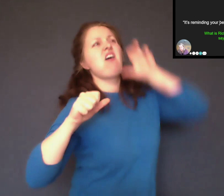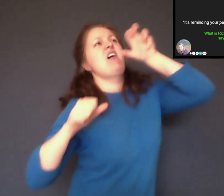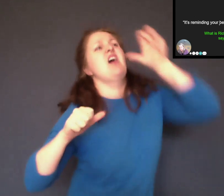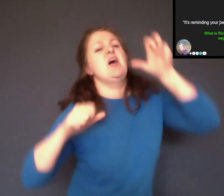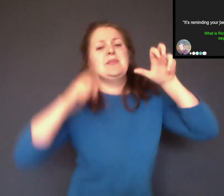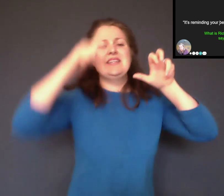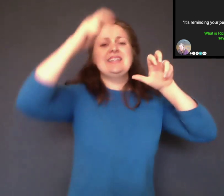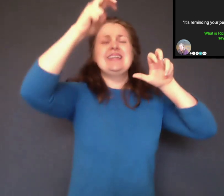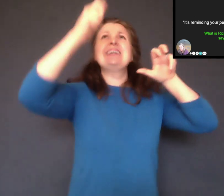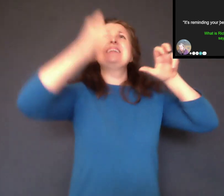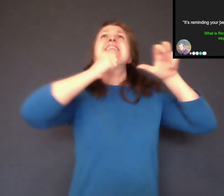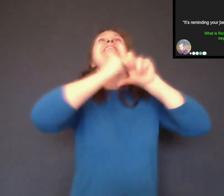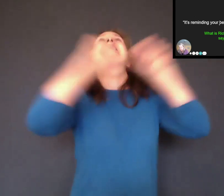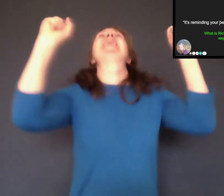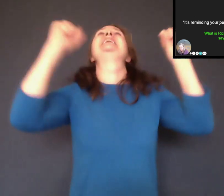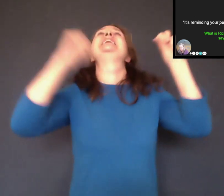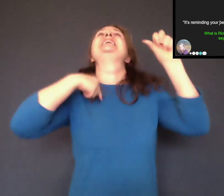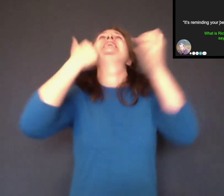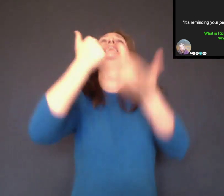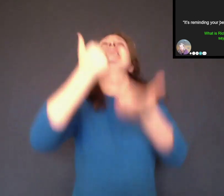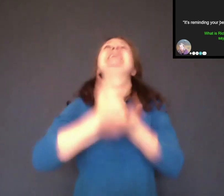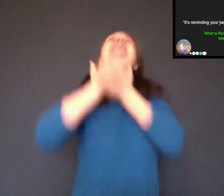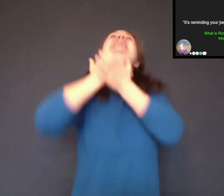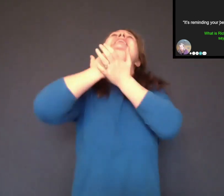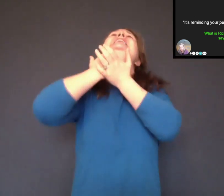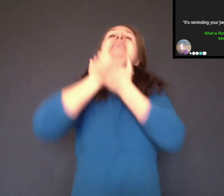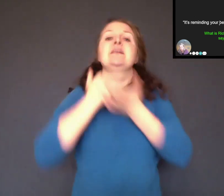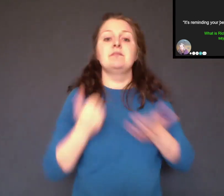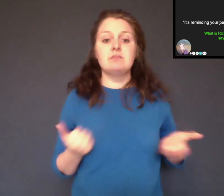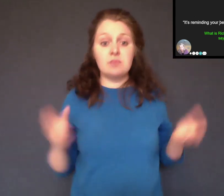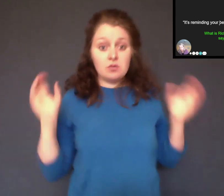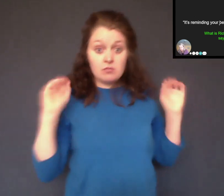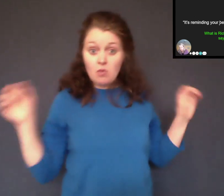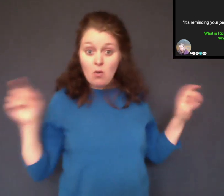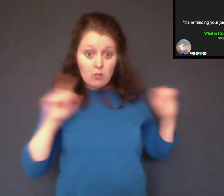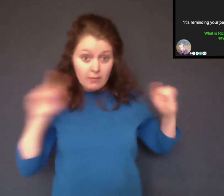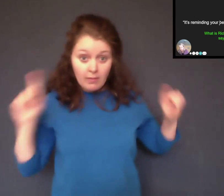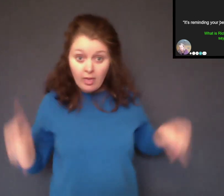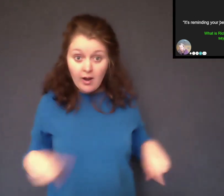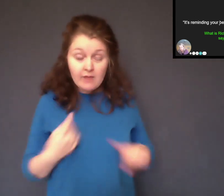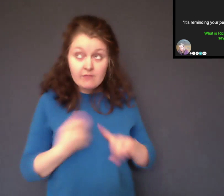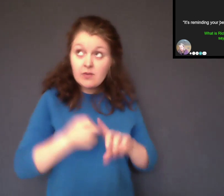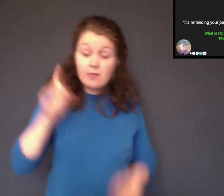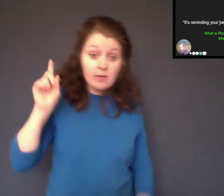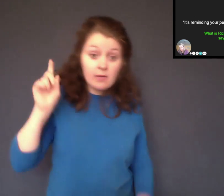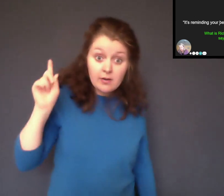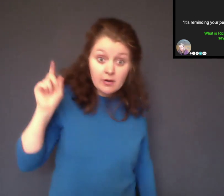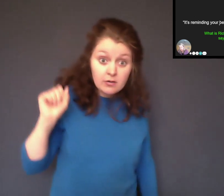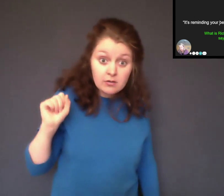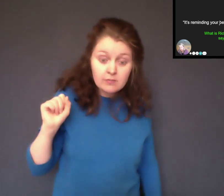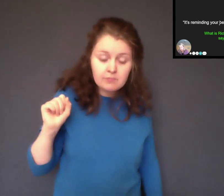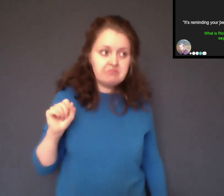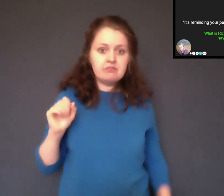stairs still yelling for mr hood to heal him there was no reply from the heights of the house however